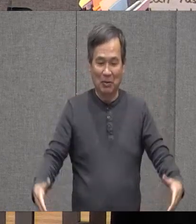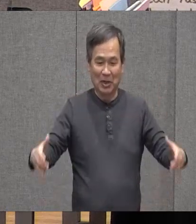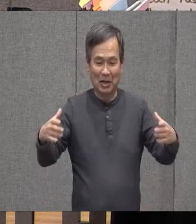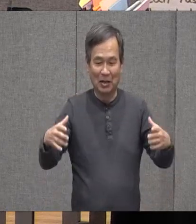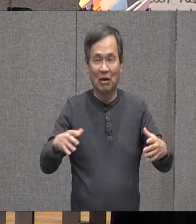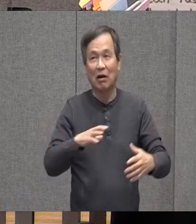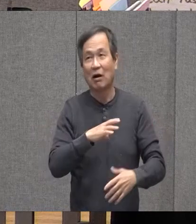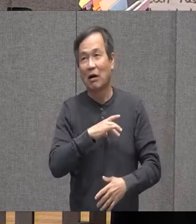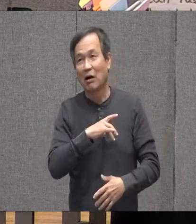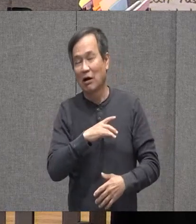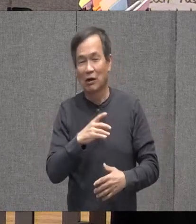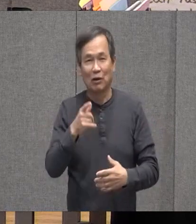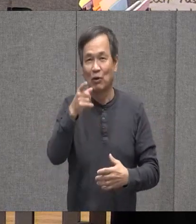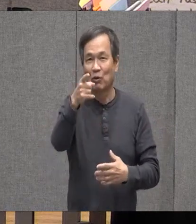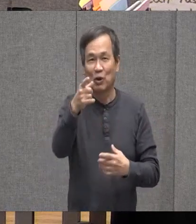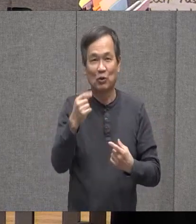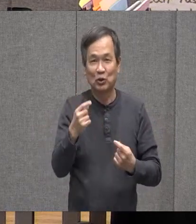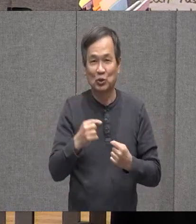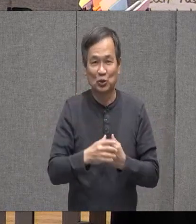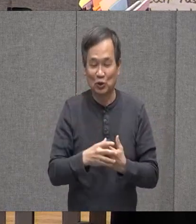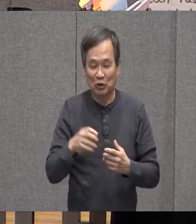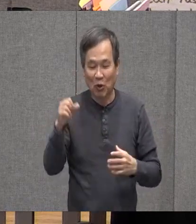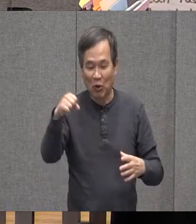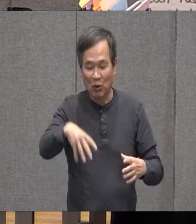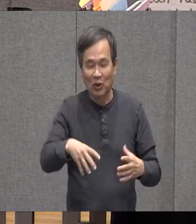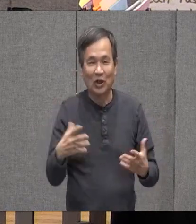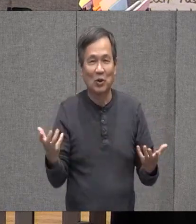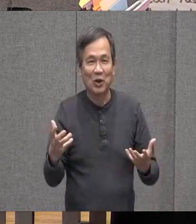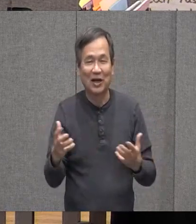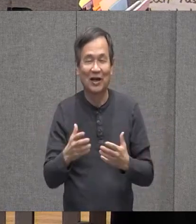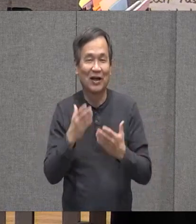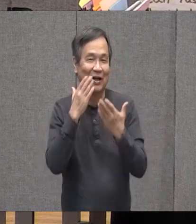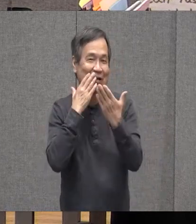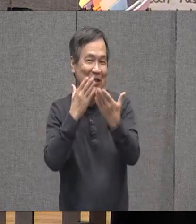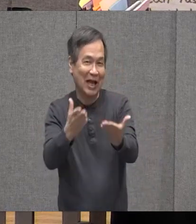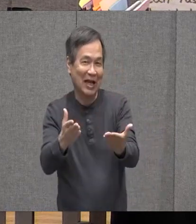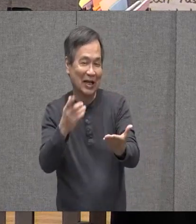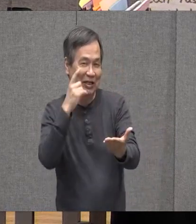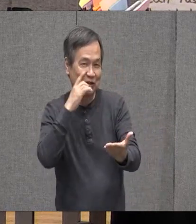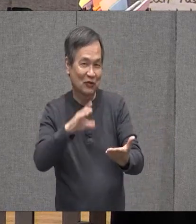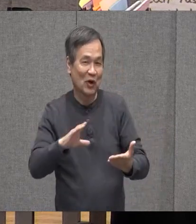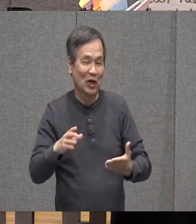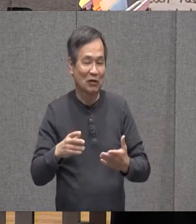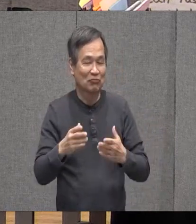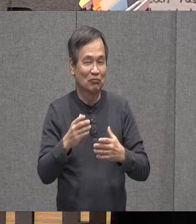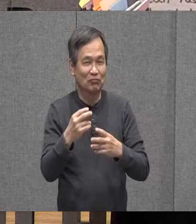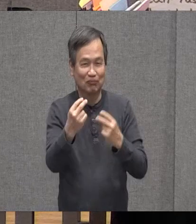What would you throw in? Thanks, guys, for enjoying another story with me today